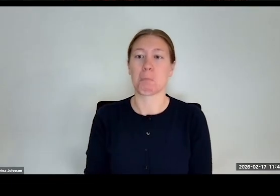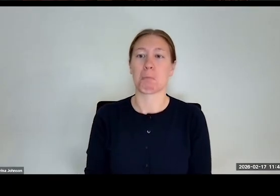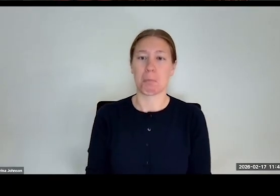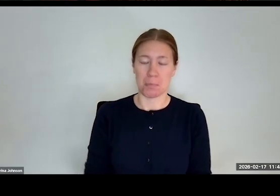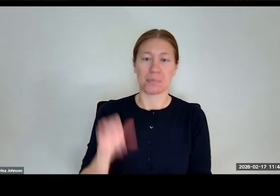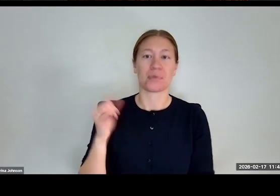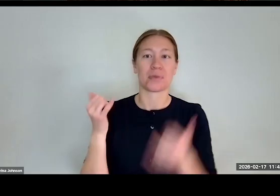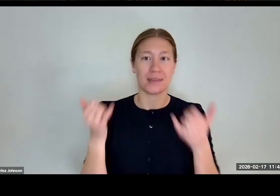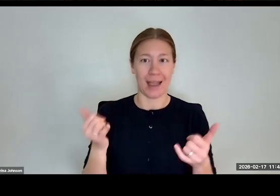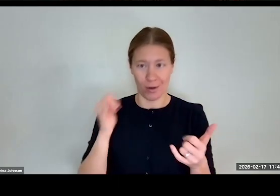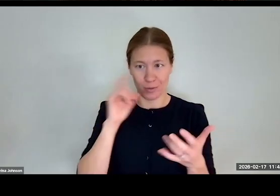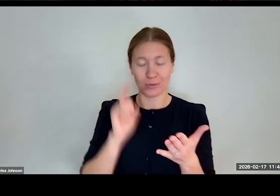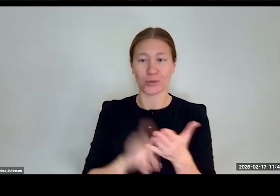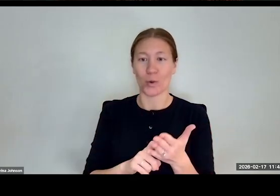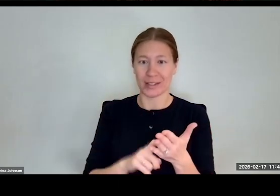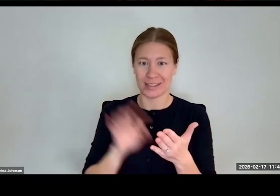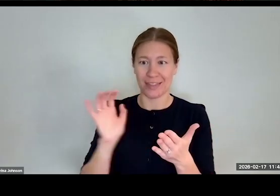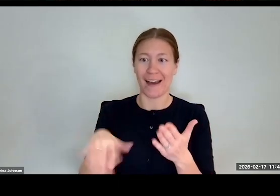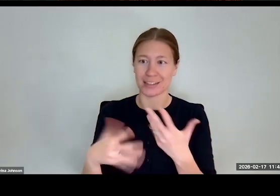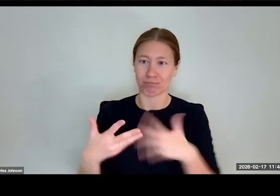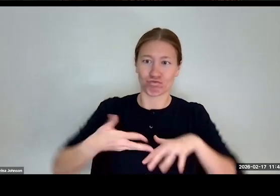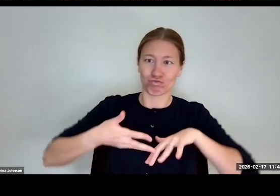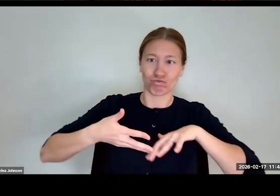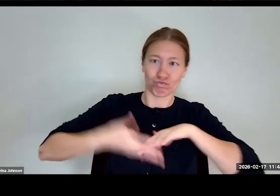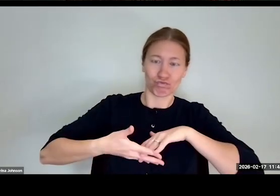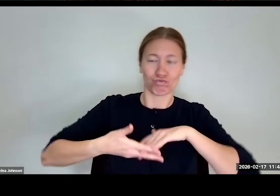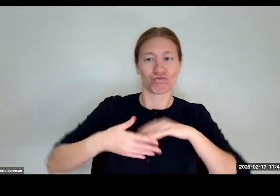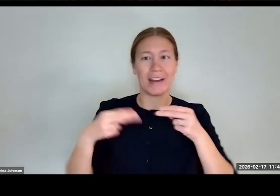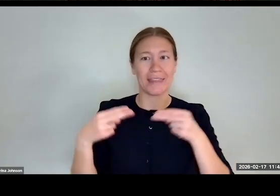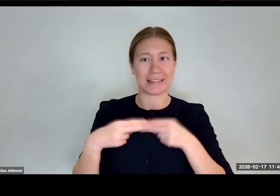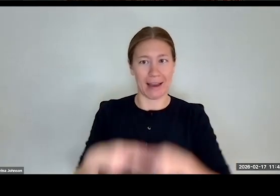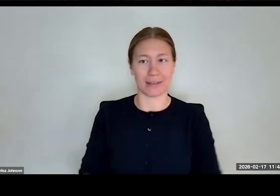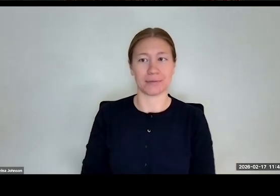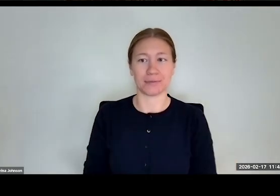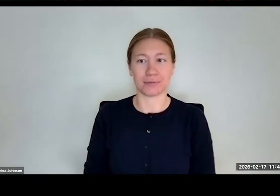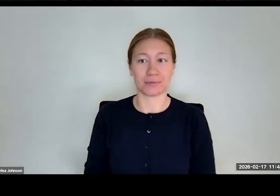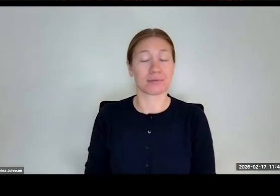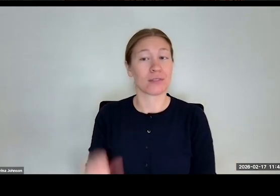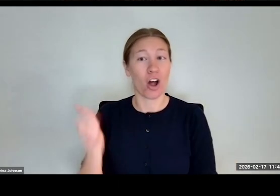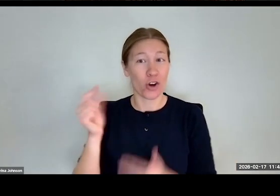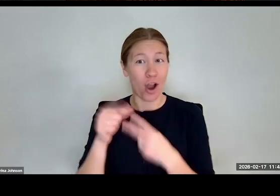and it will be a part of the master in the background. I can also go to background styles